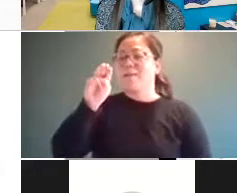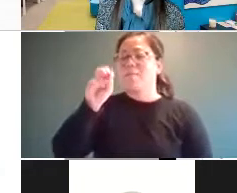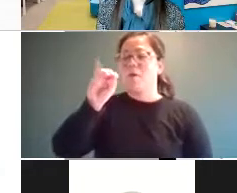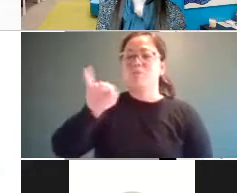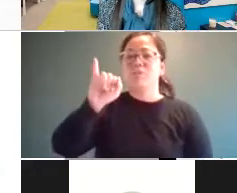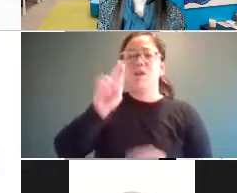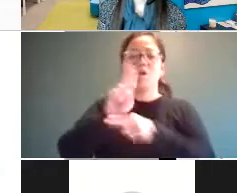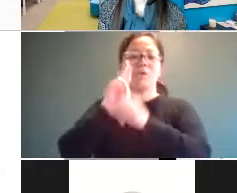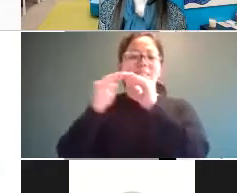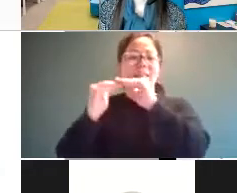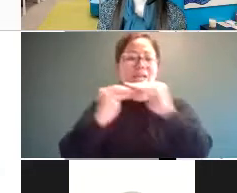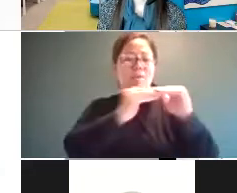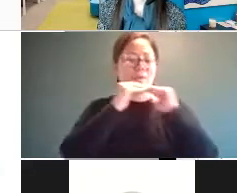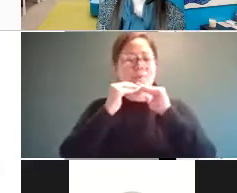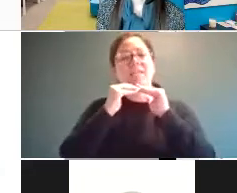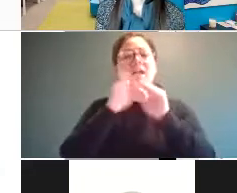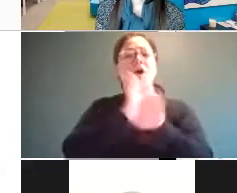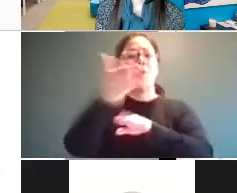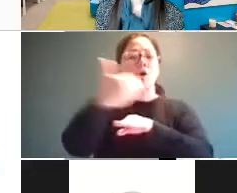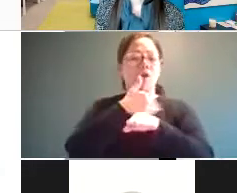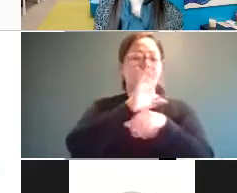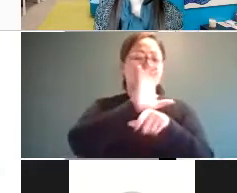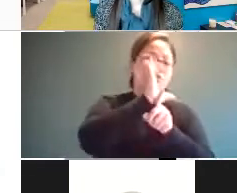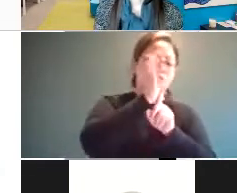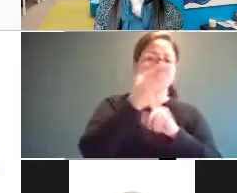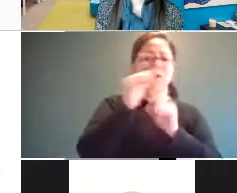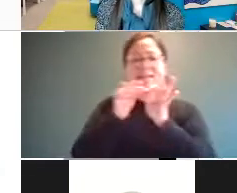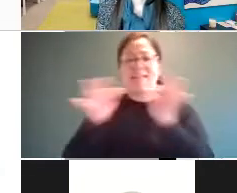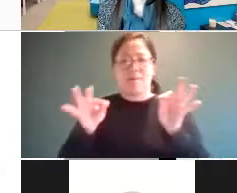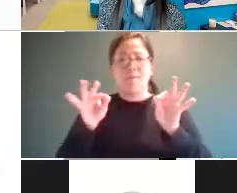across cultures and languages. So this is an area where you'll want to be